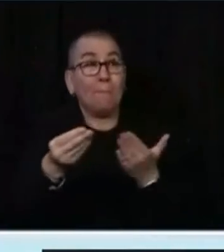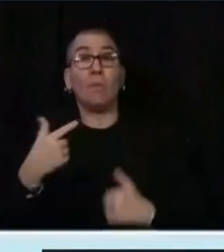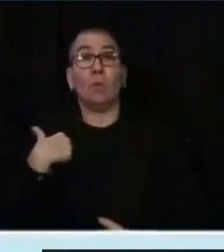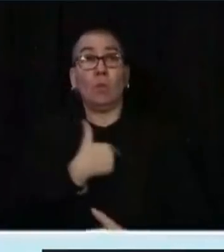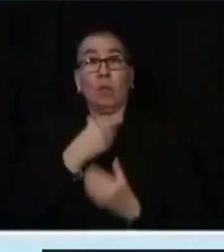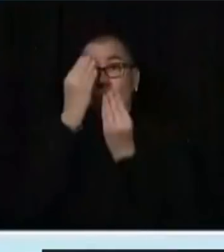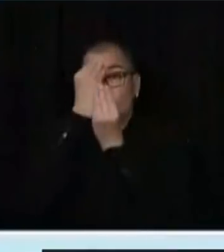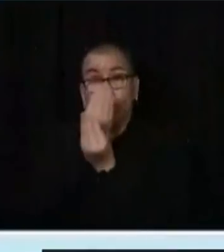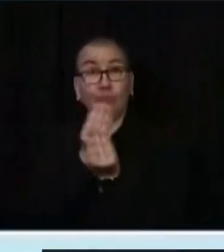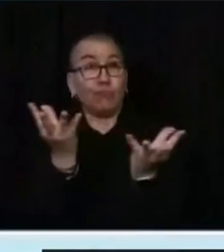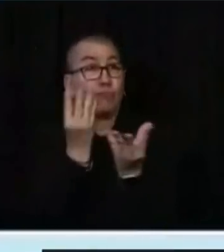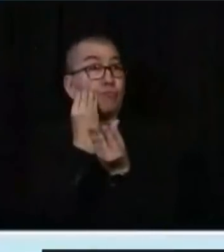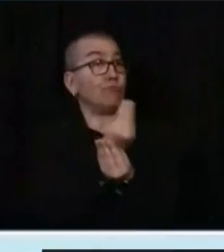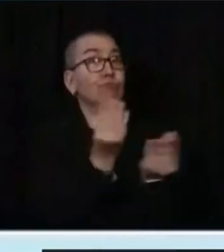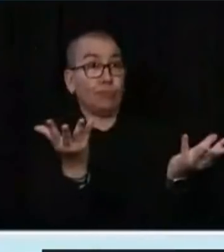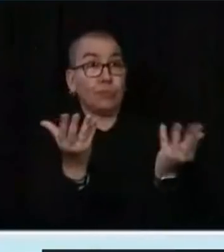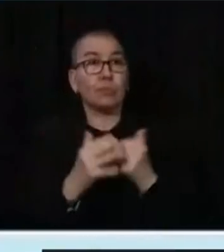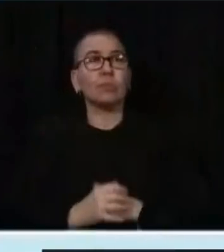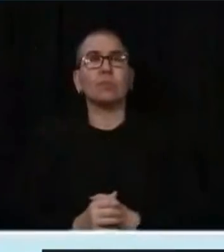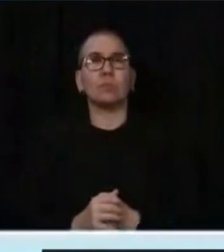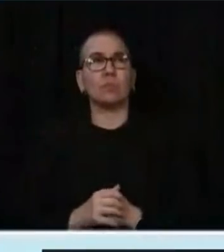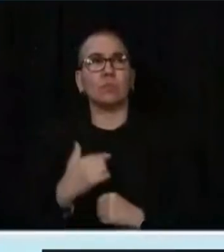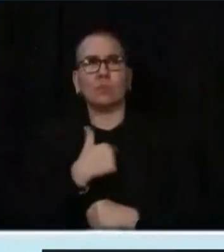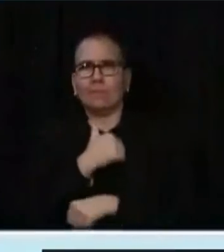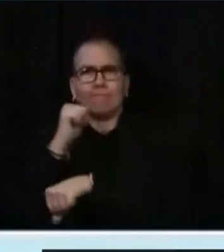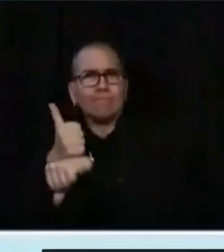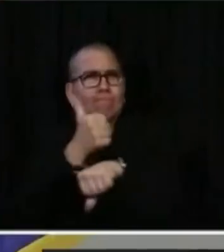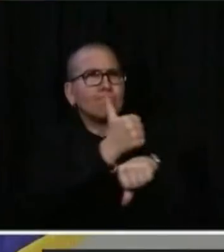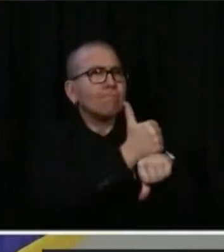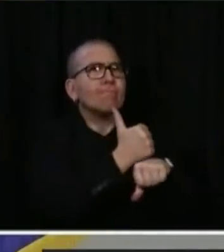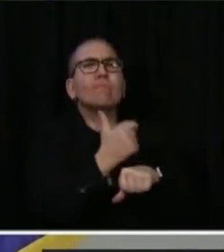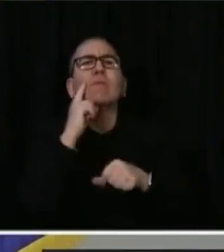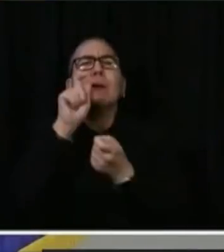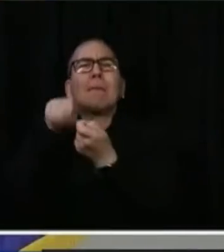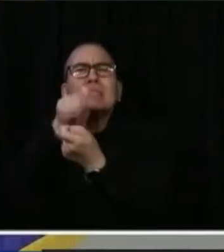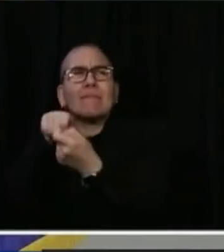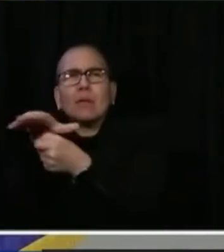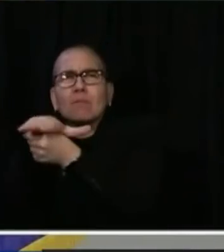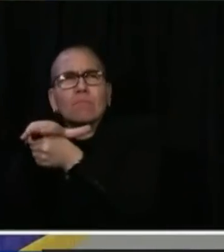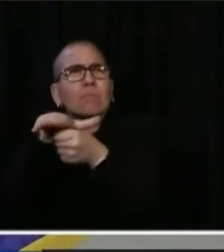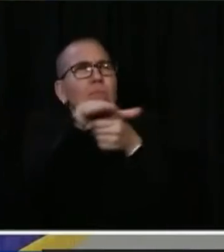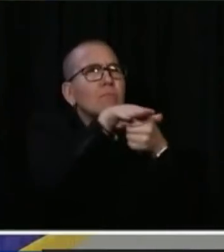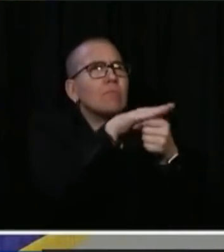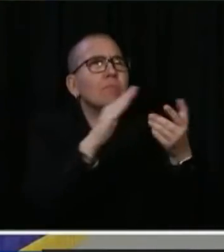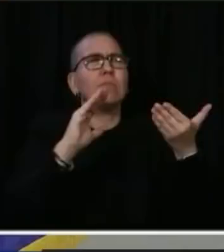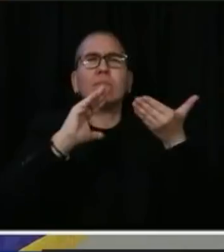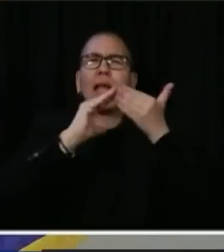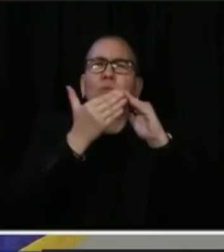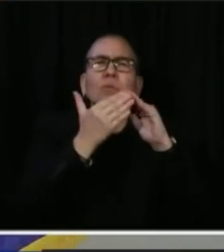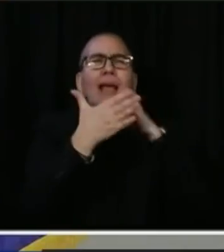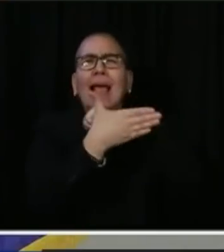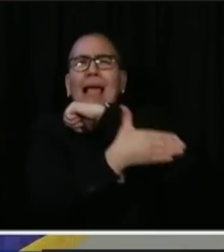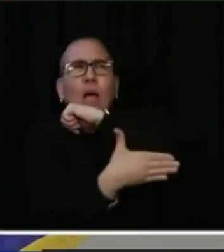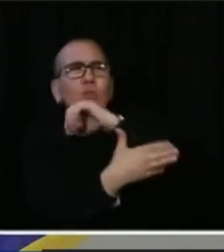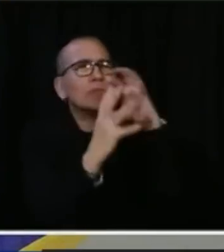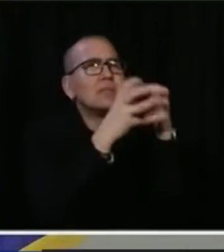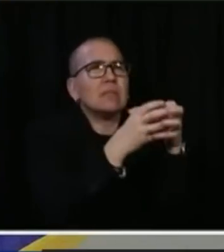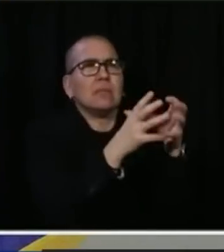GROVE WILL TALK ABOUT THIS. PLEASE EXPECT THAT A LOT OF BUSINESSES, WHETHER AIRLINES OR